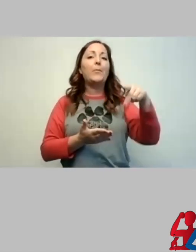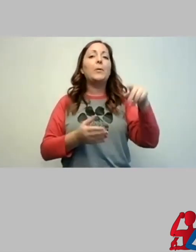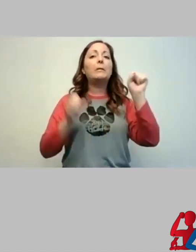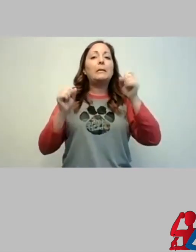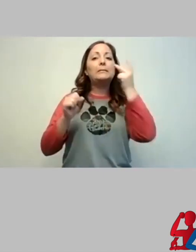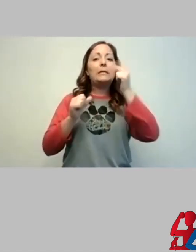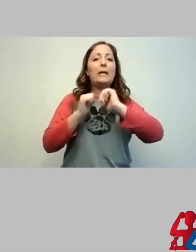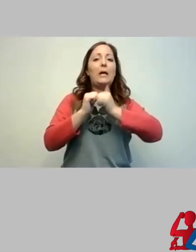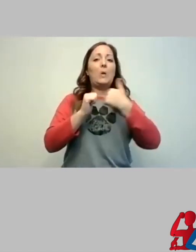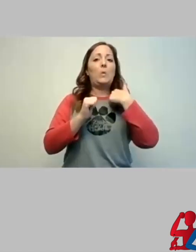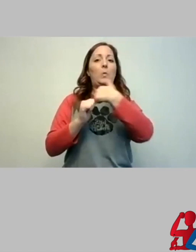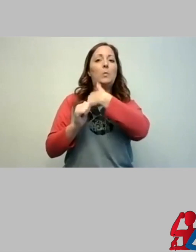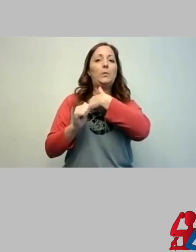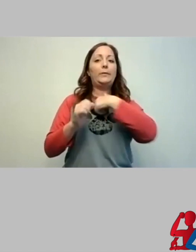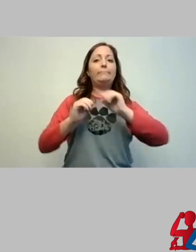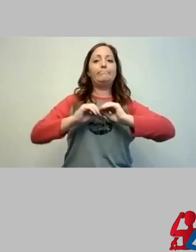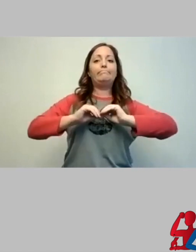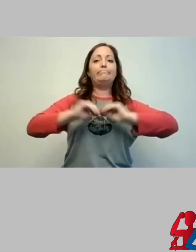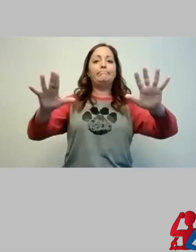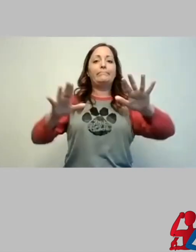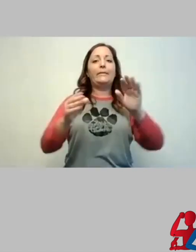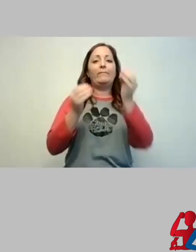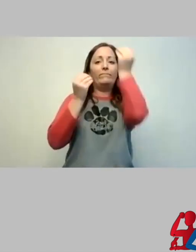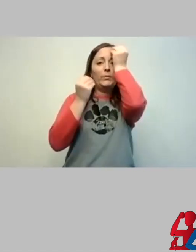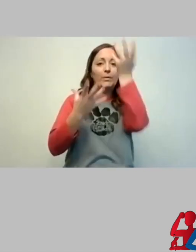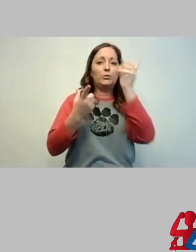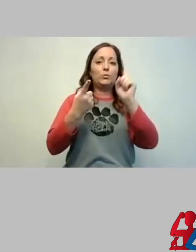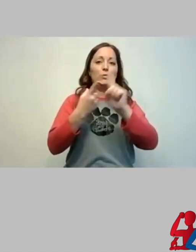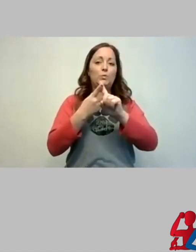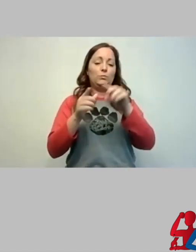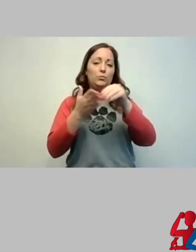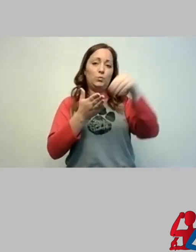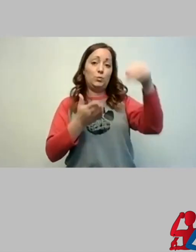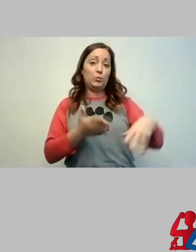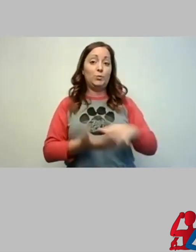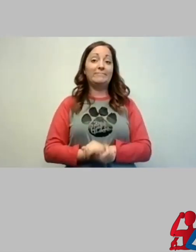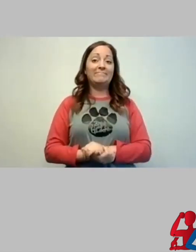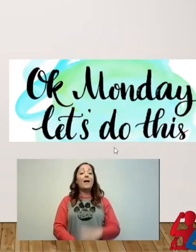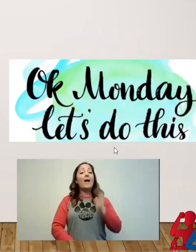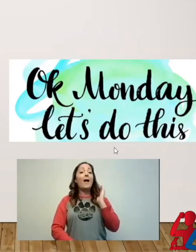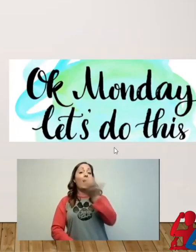I'm going to give you some examples of what the PowerPoint lesson plan looks like